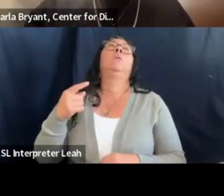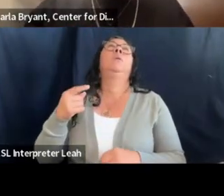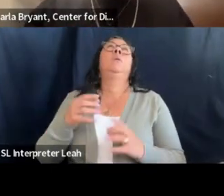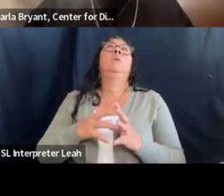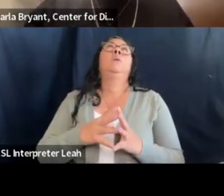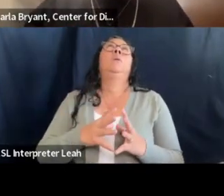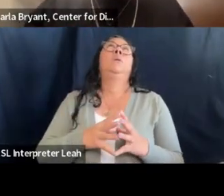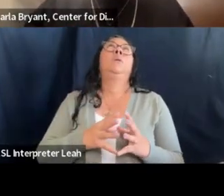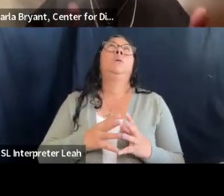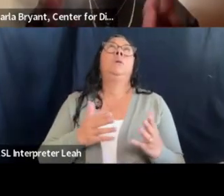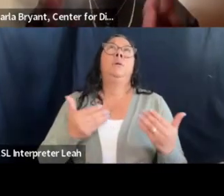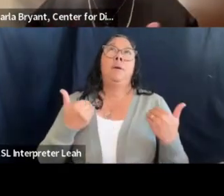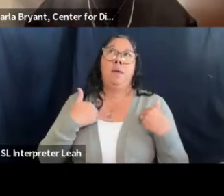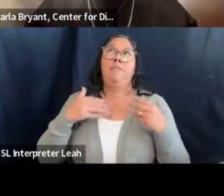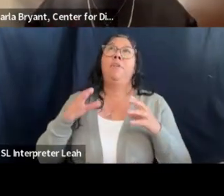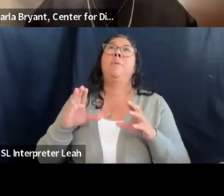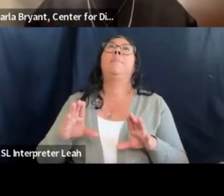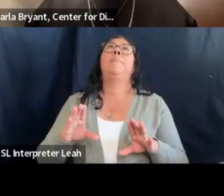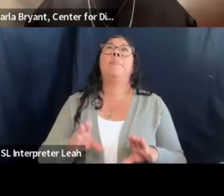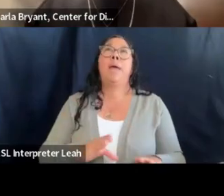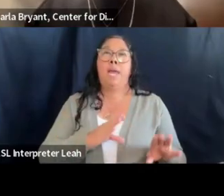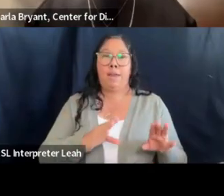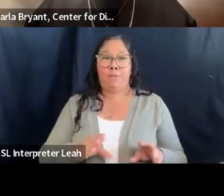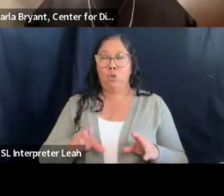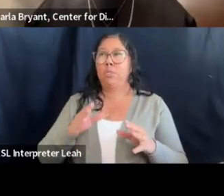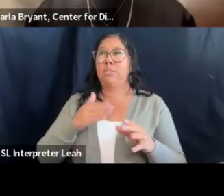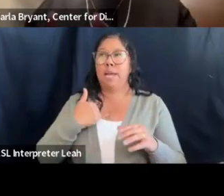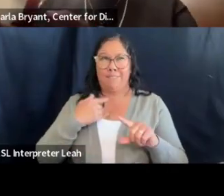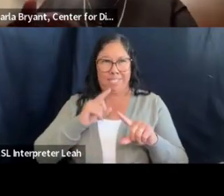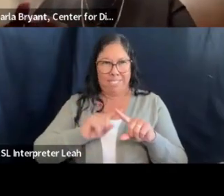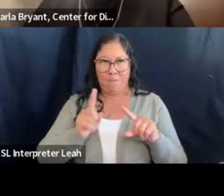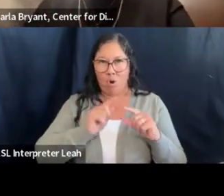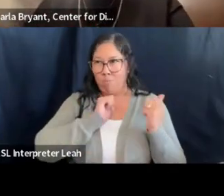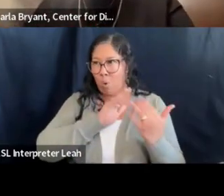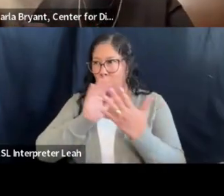we have behaviors we have them being supported differently. So therefore the structure that